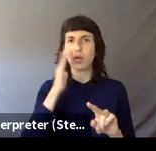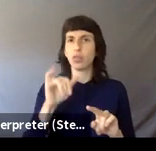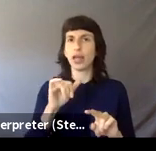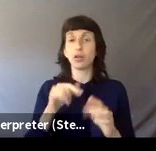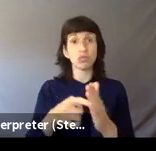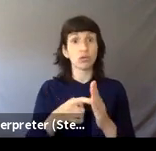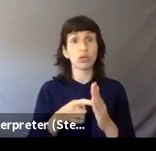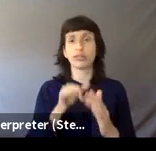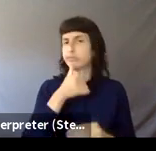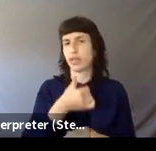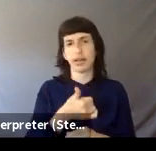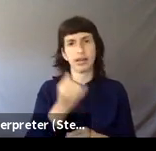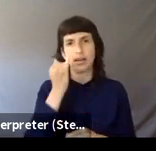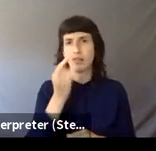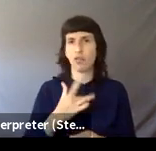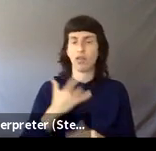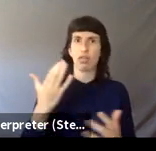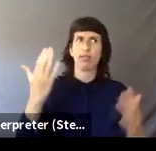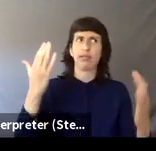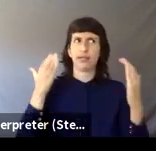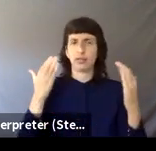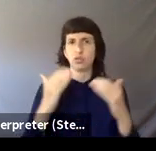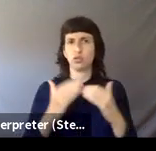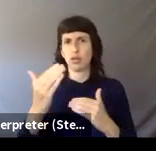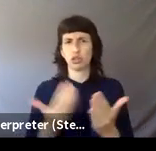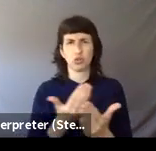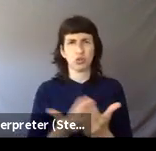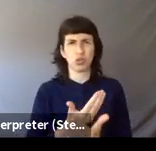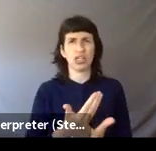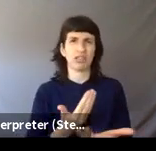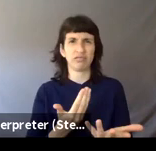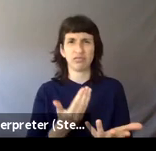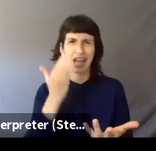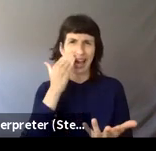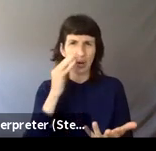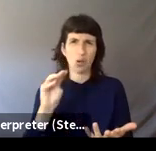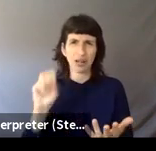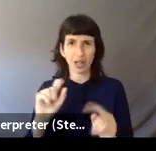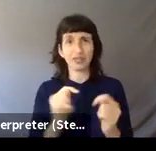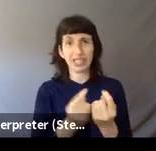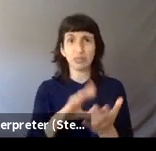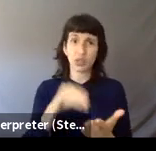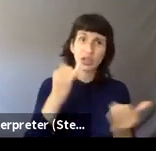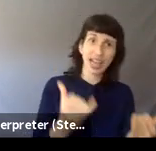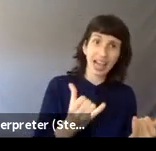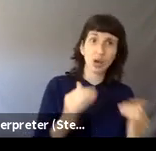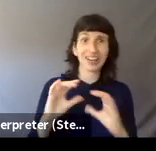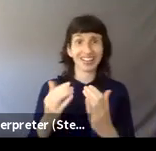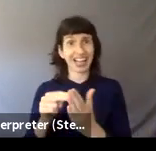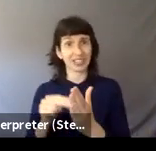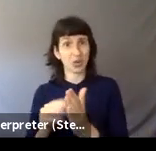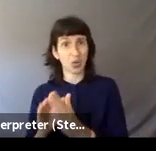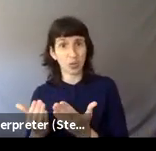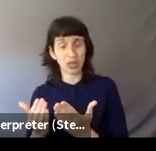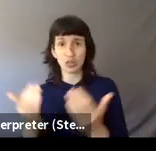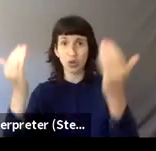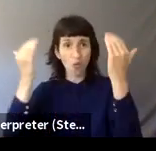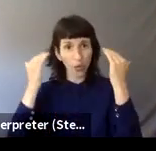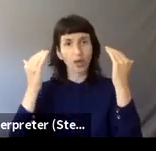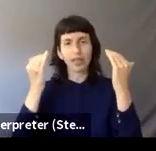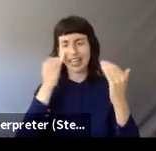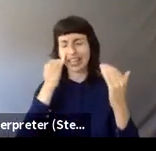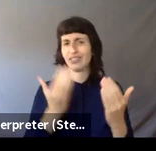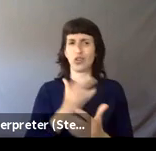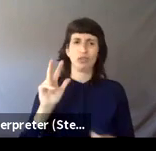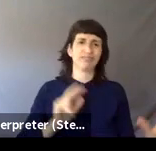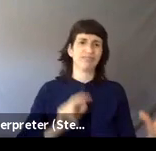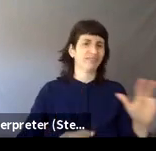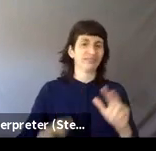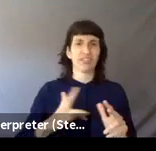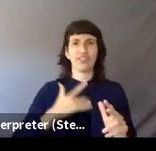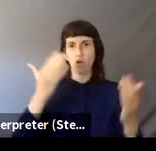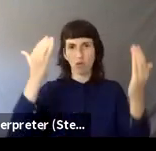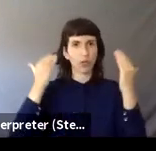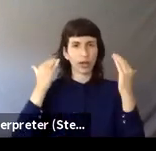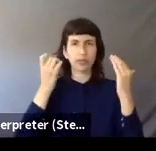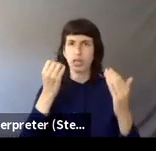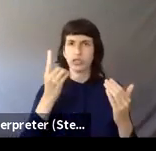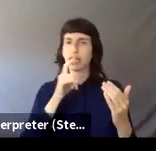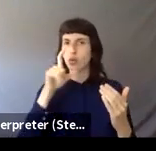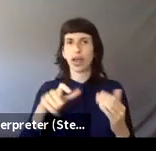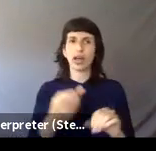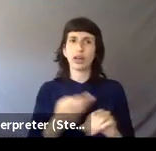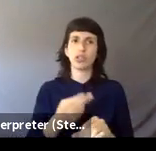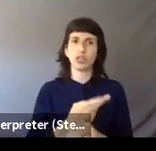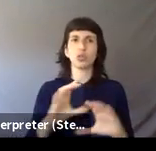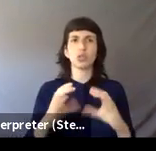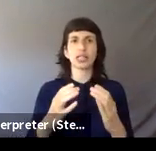colleagues, are you all going to use Class Notebook?